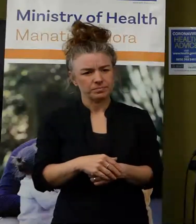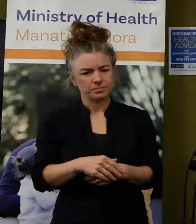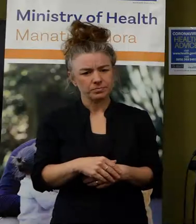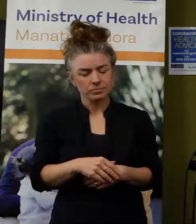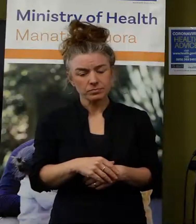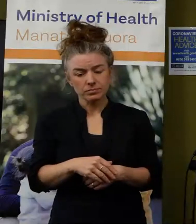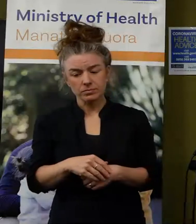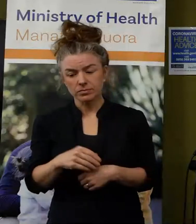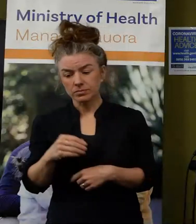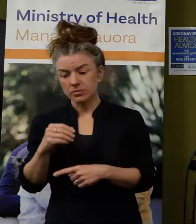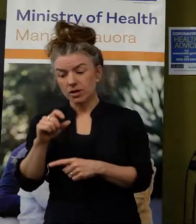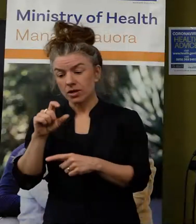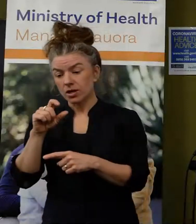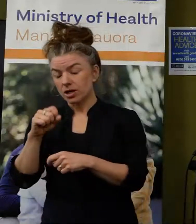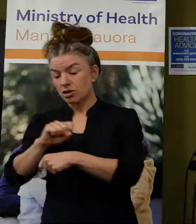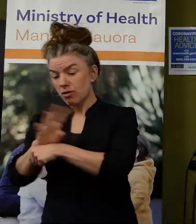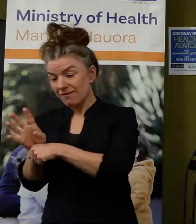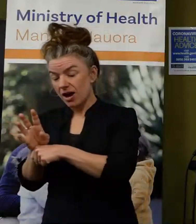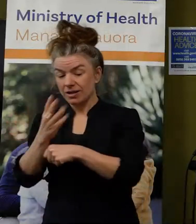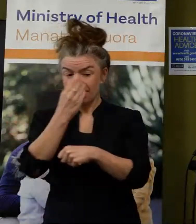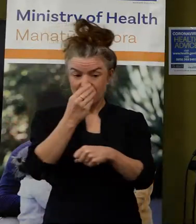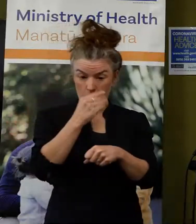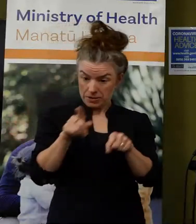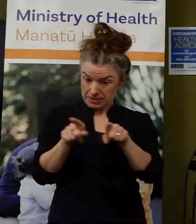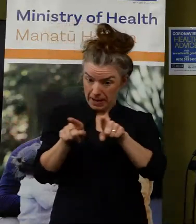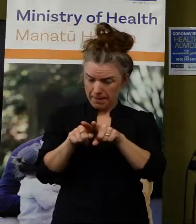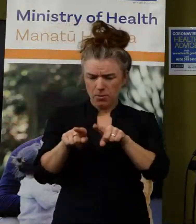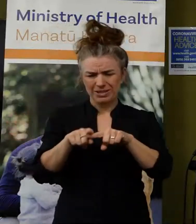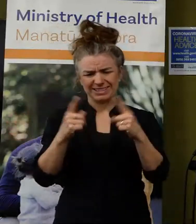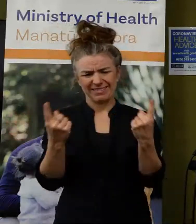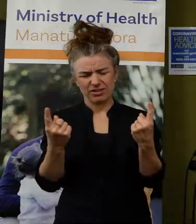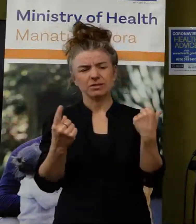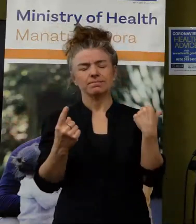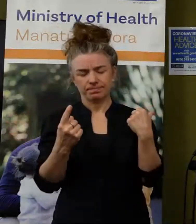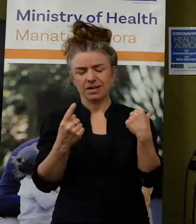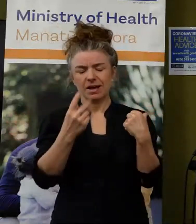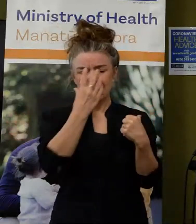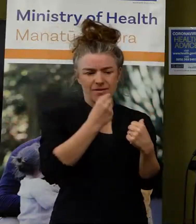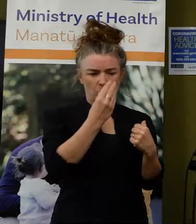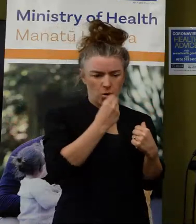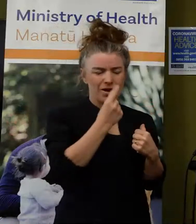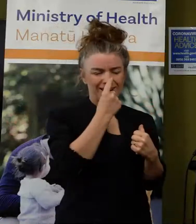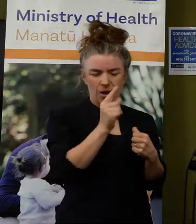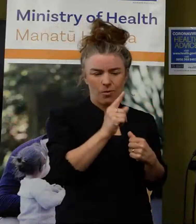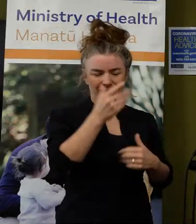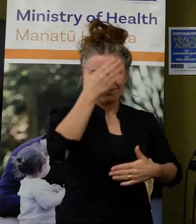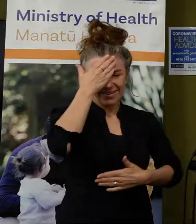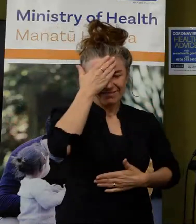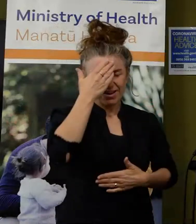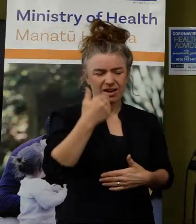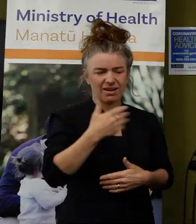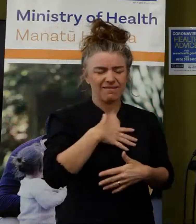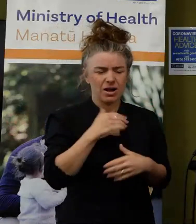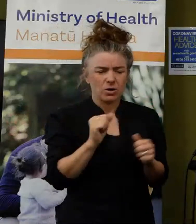They do, very much so. The symptoms of influenza are fever, chills, rigors,